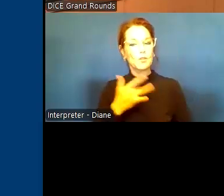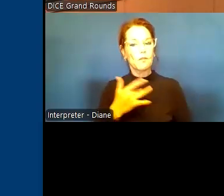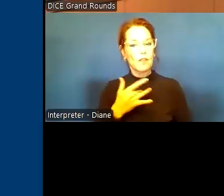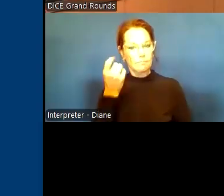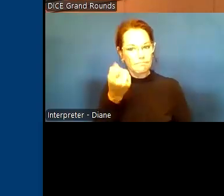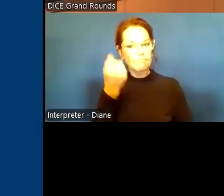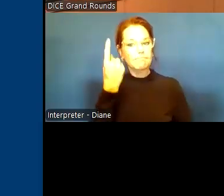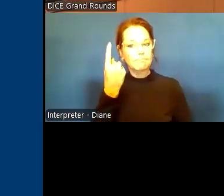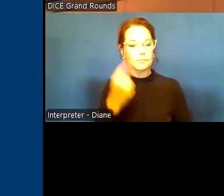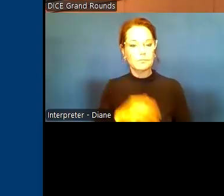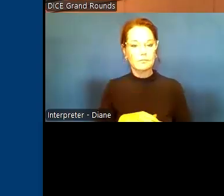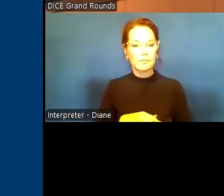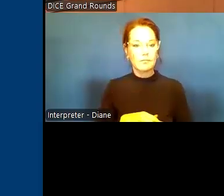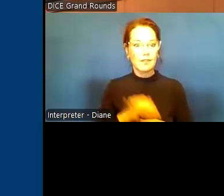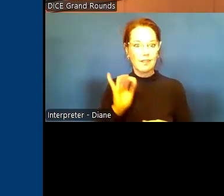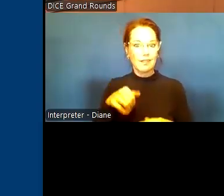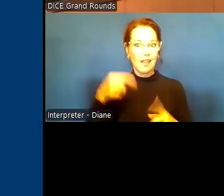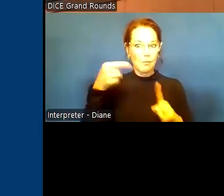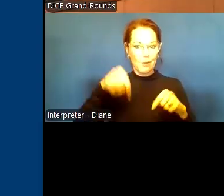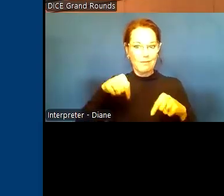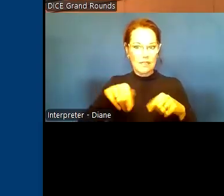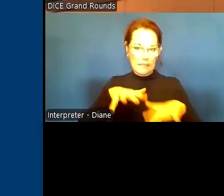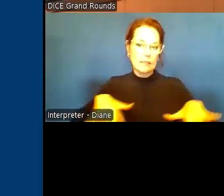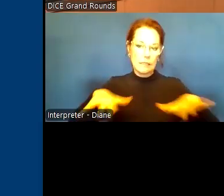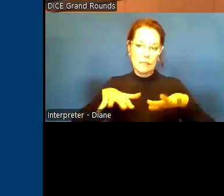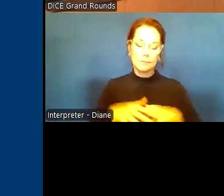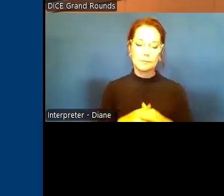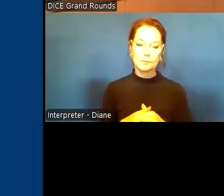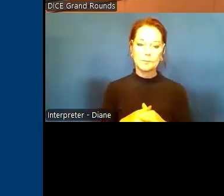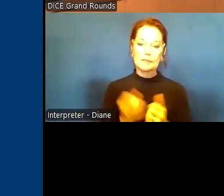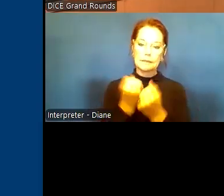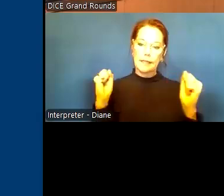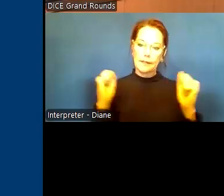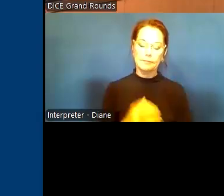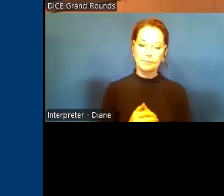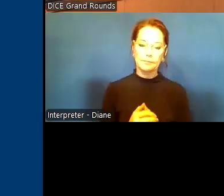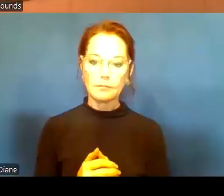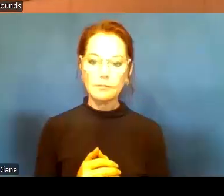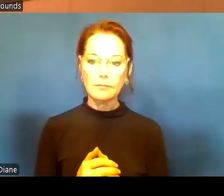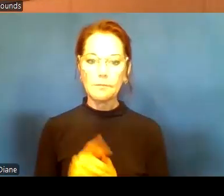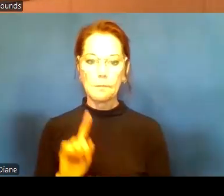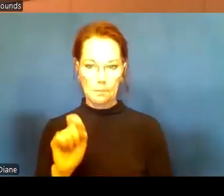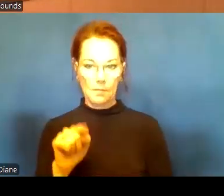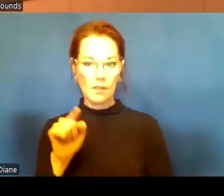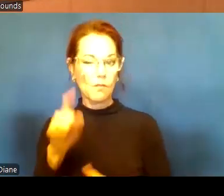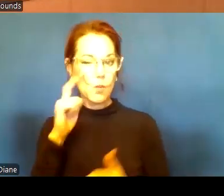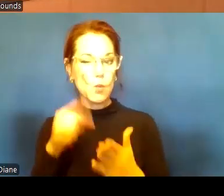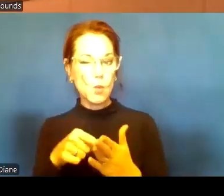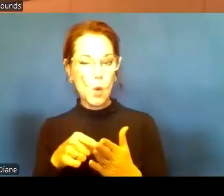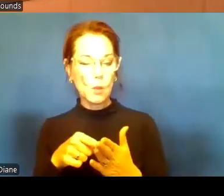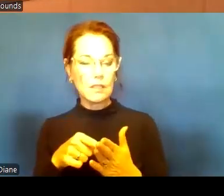is for so have you all noticed any changes in yourselves as a result of utilizing this support